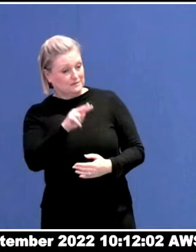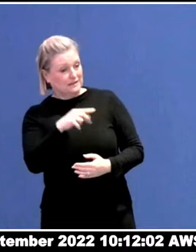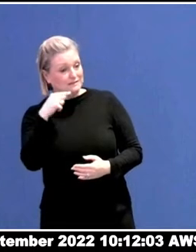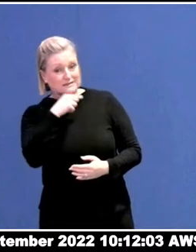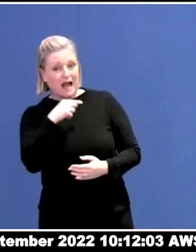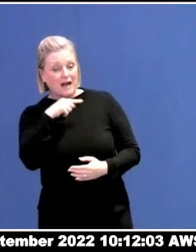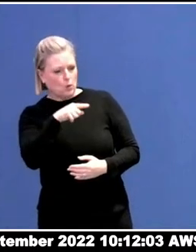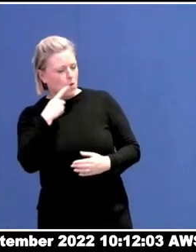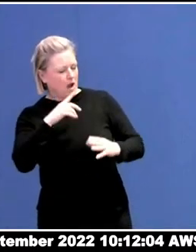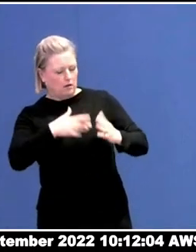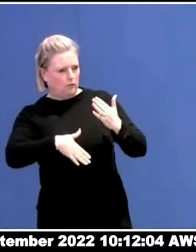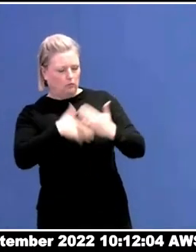medication? TERRY: Yes.